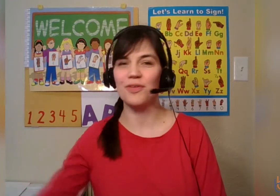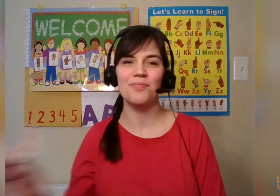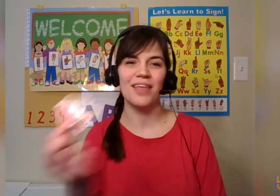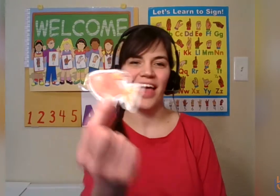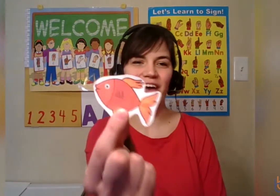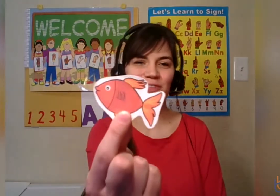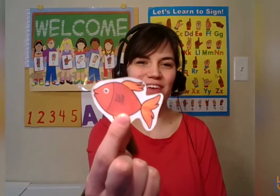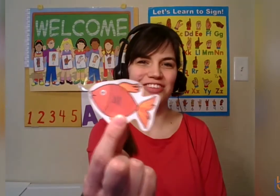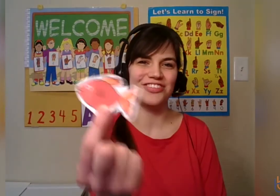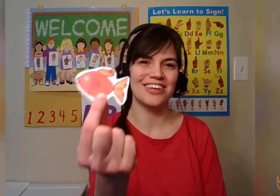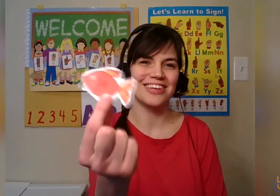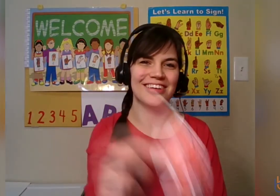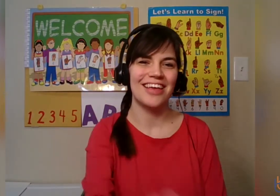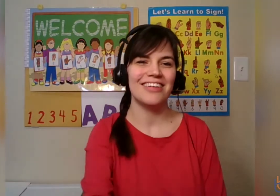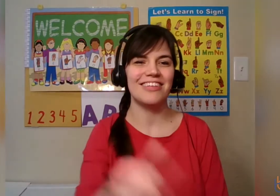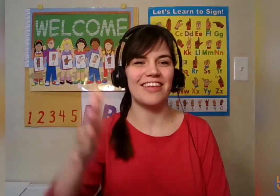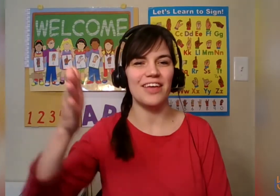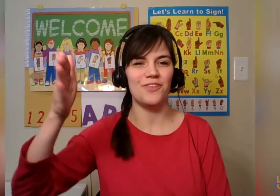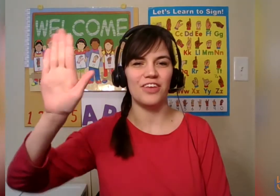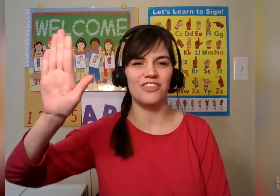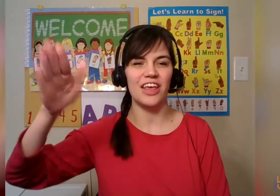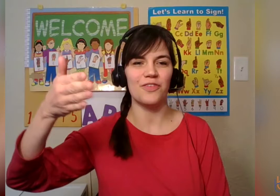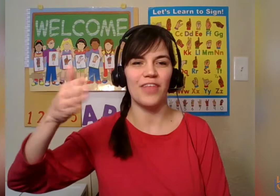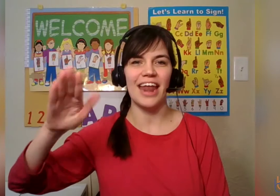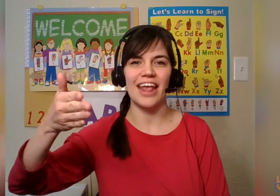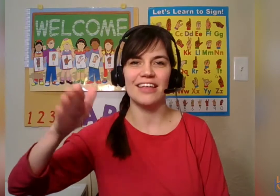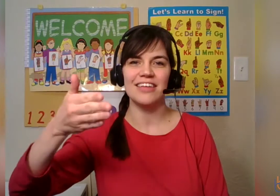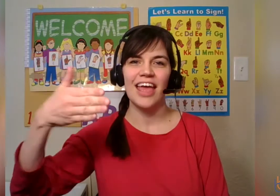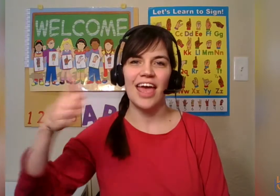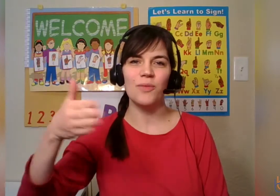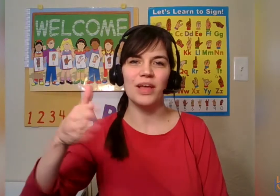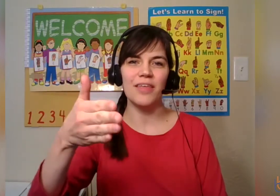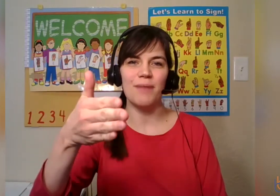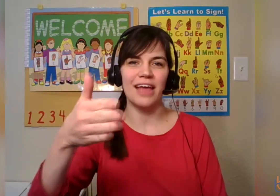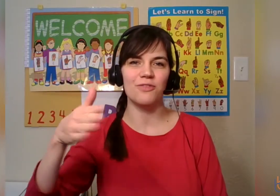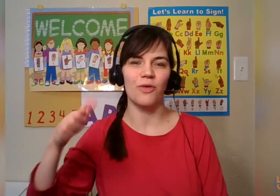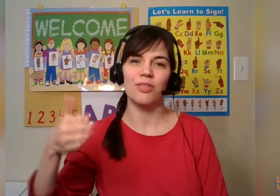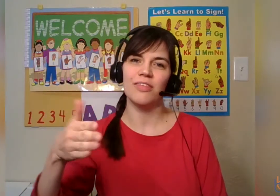have fish. To sign fish, take a flat hand and wiggle it back and forth like it's